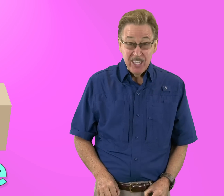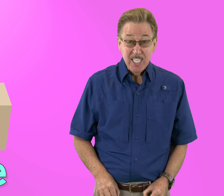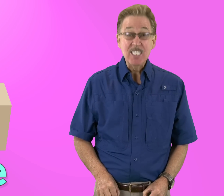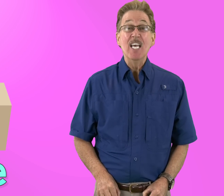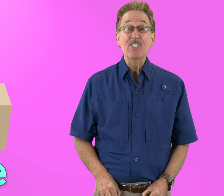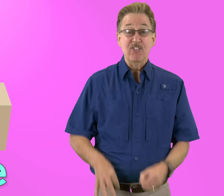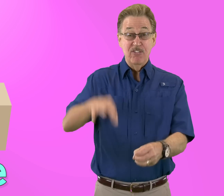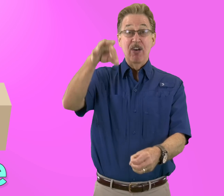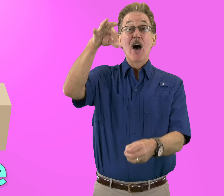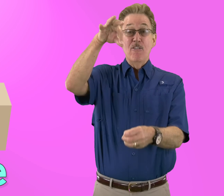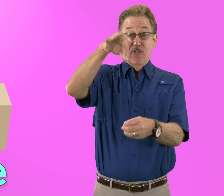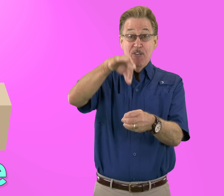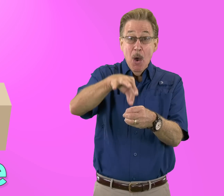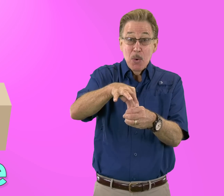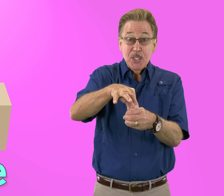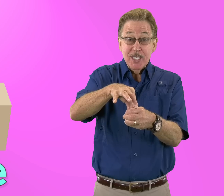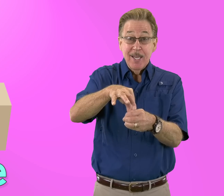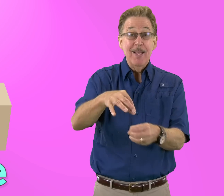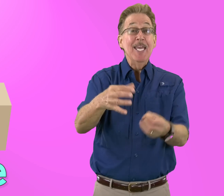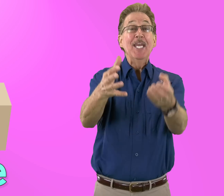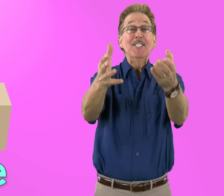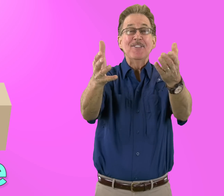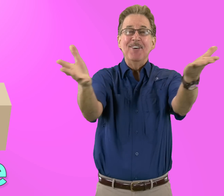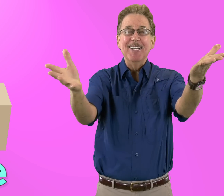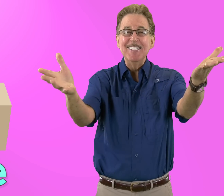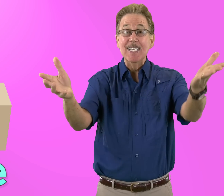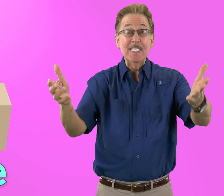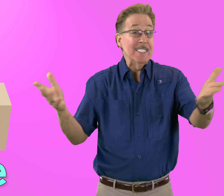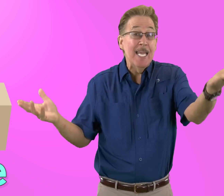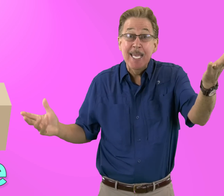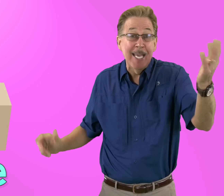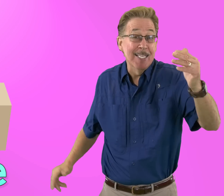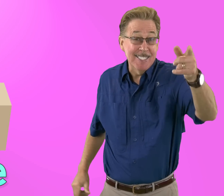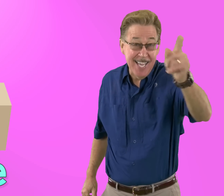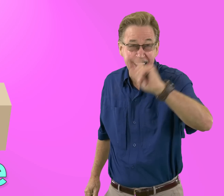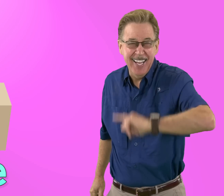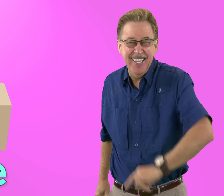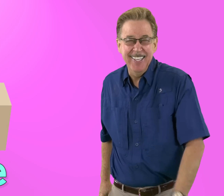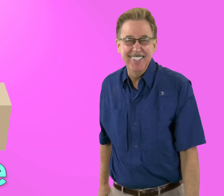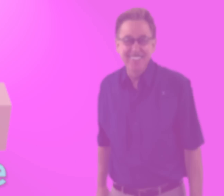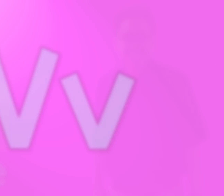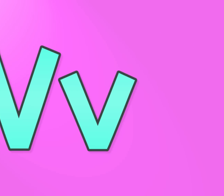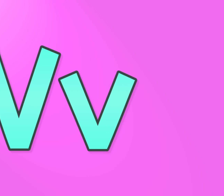V v says /v/ vote It's fun to sing and sign